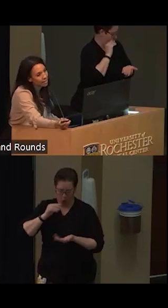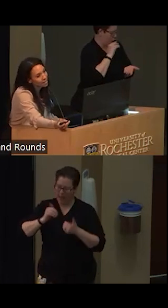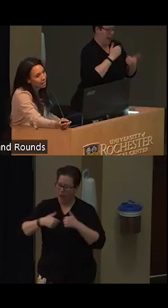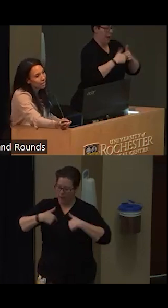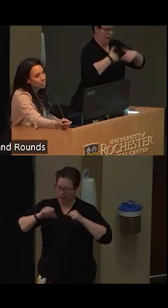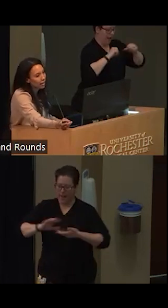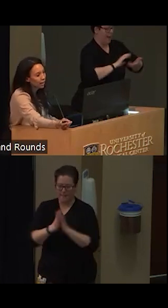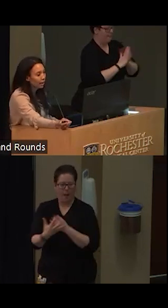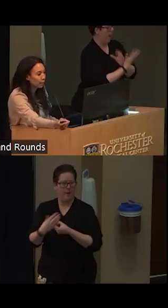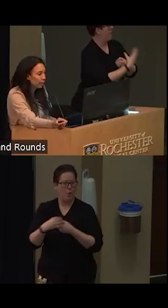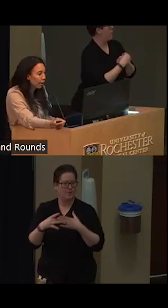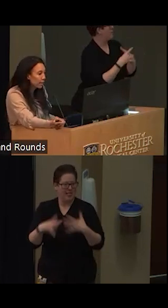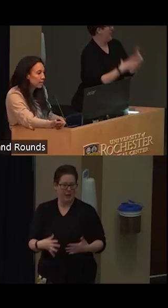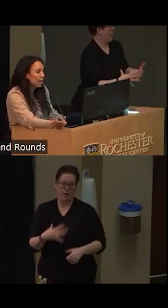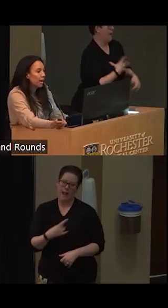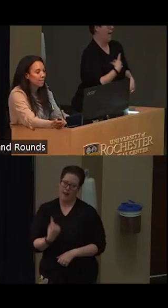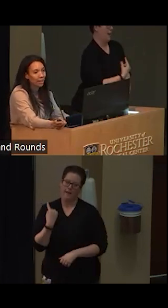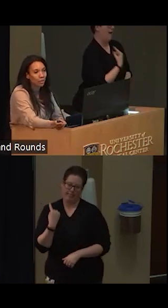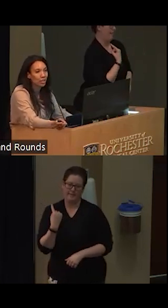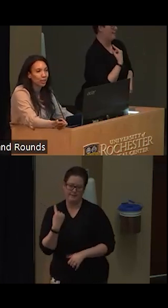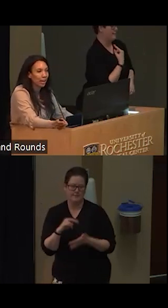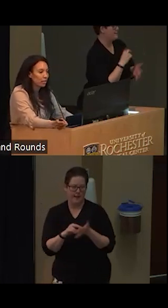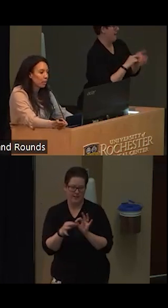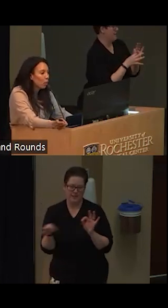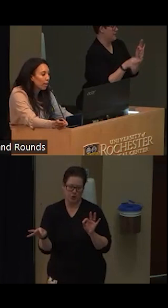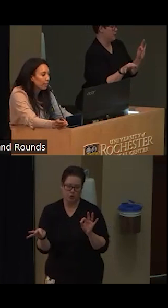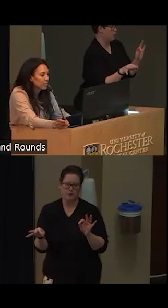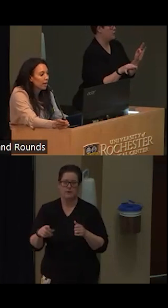and this is a definition that I I really liked I think it's great to acknowledge that one there's